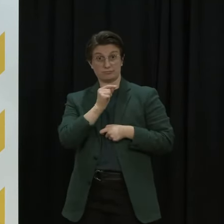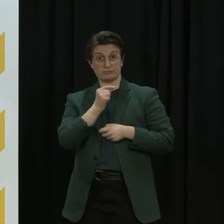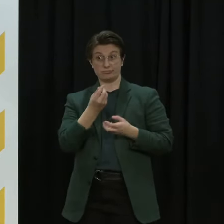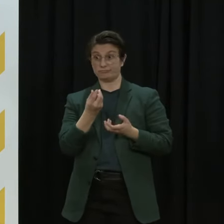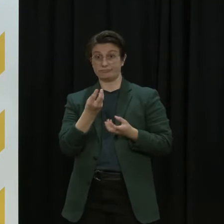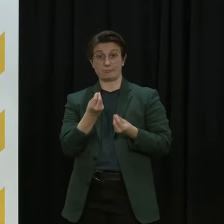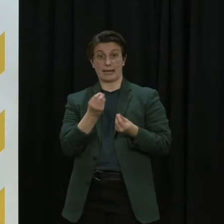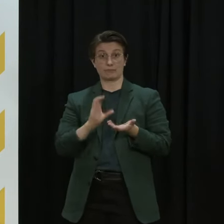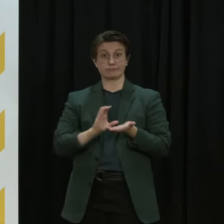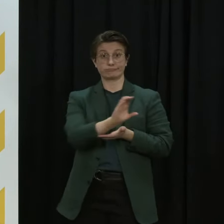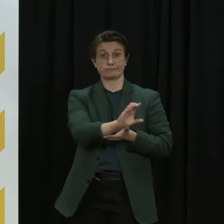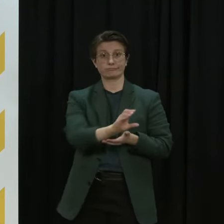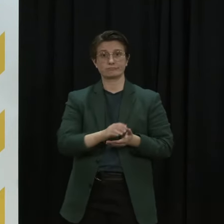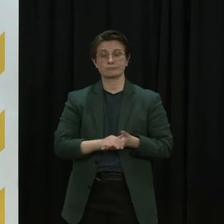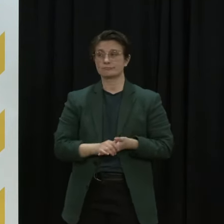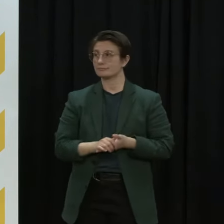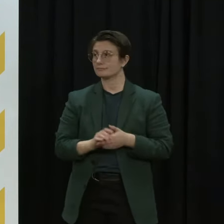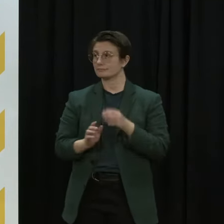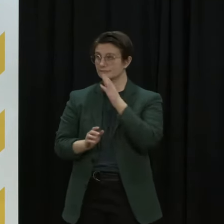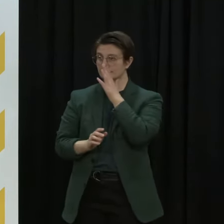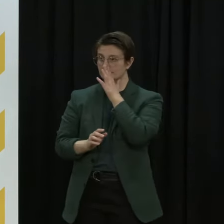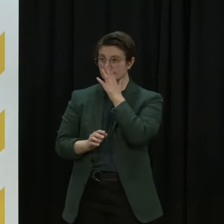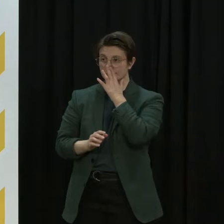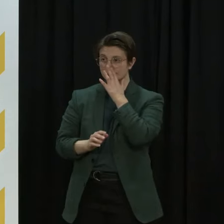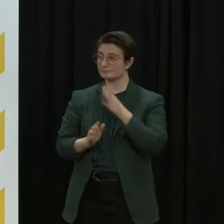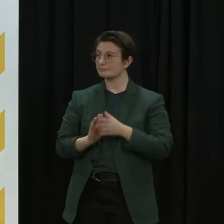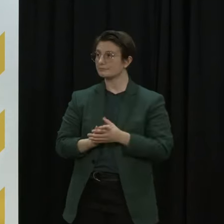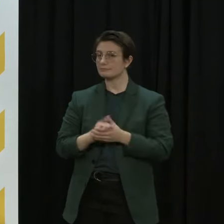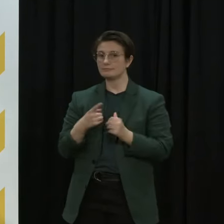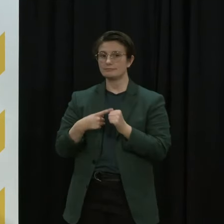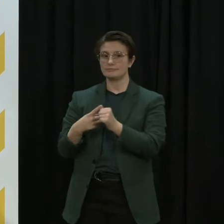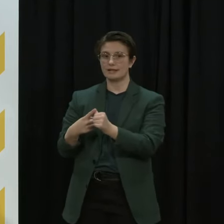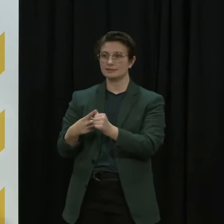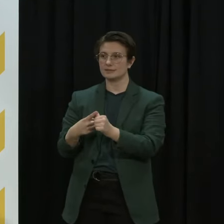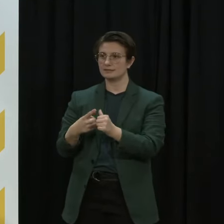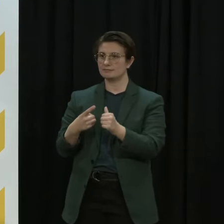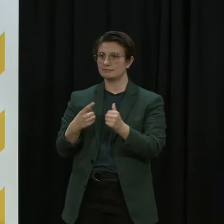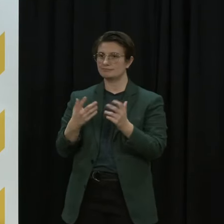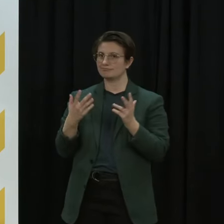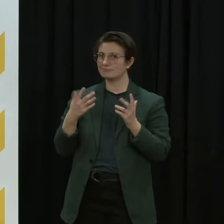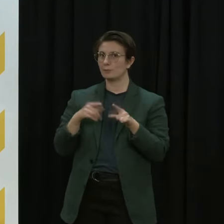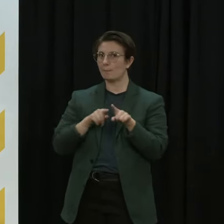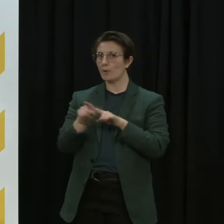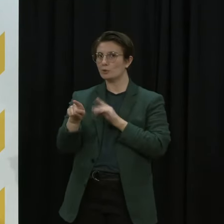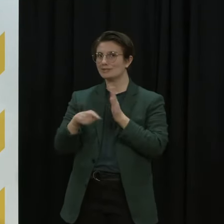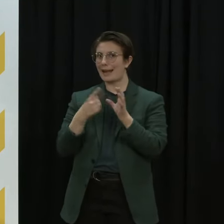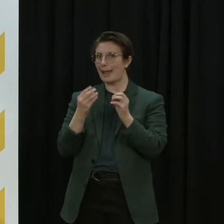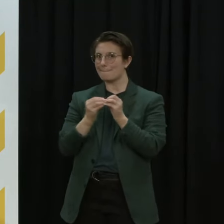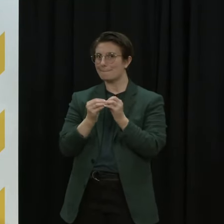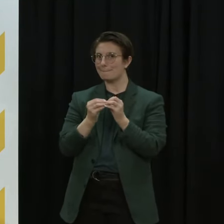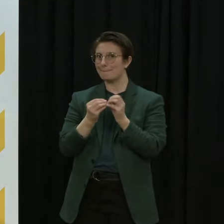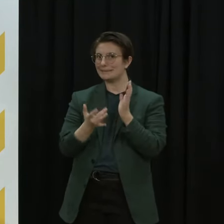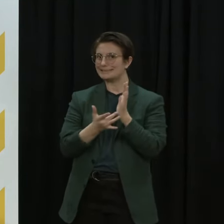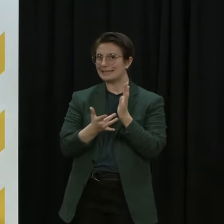quite a lot of work. Is that something the